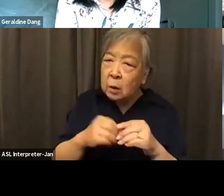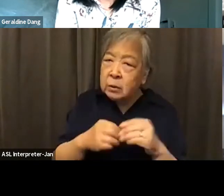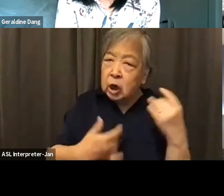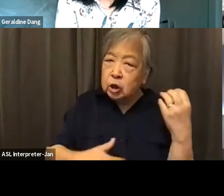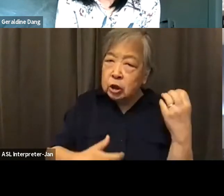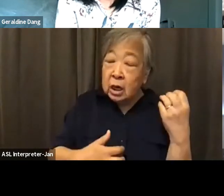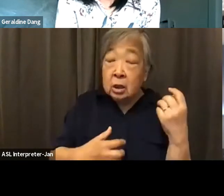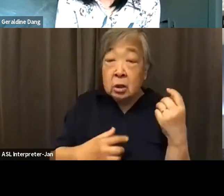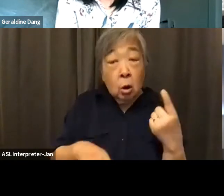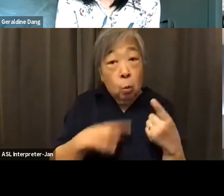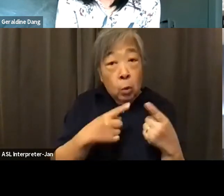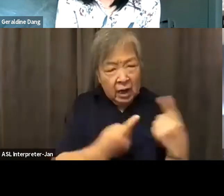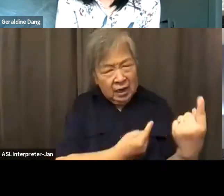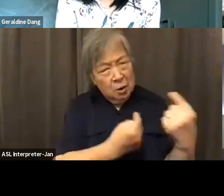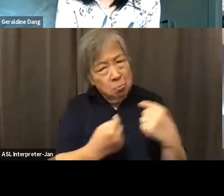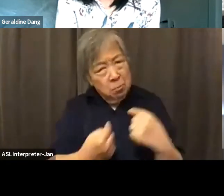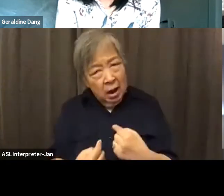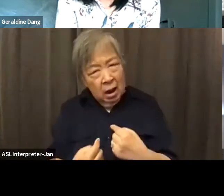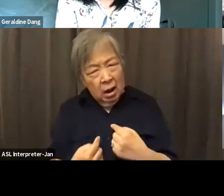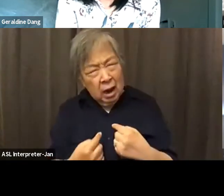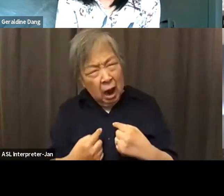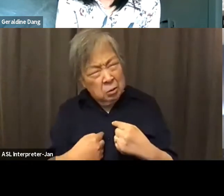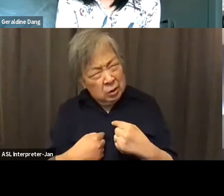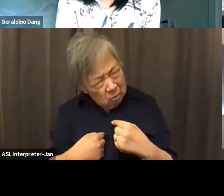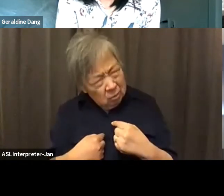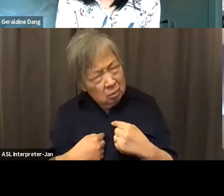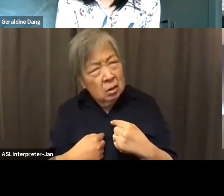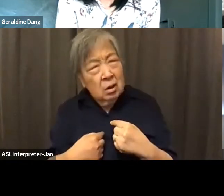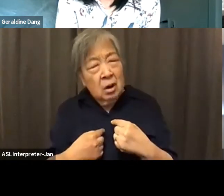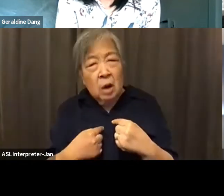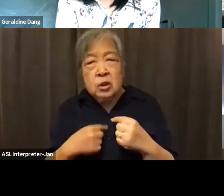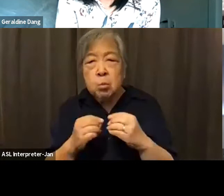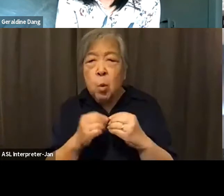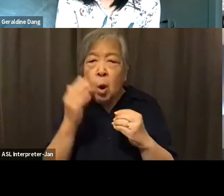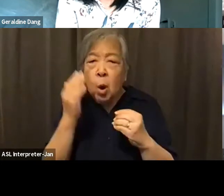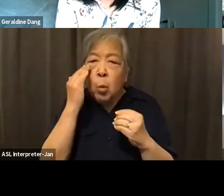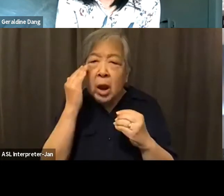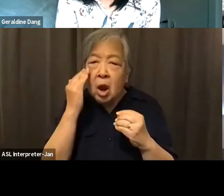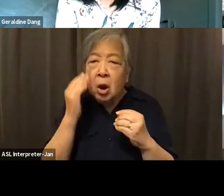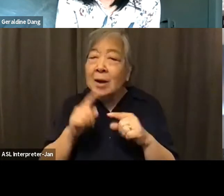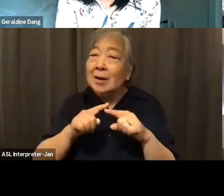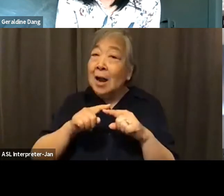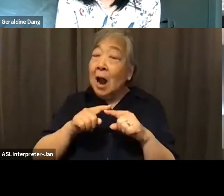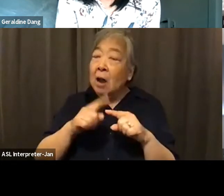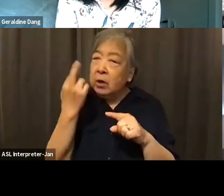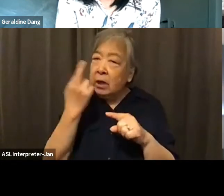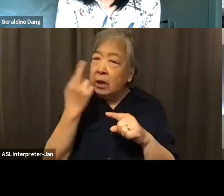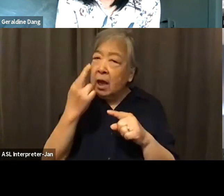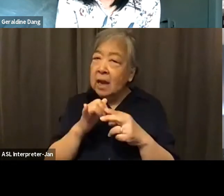aware of how it changes depending on where you are, and as someone who would like to